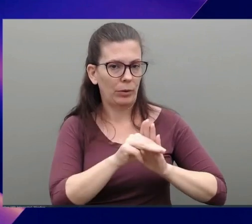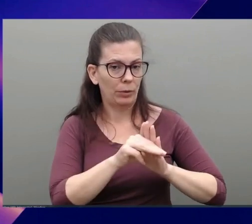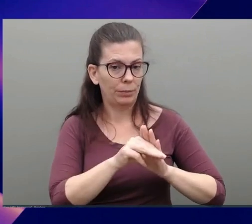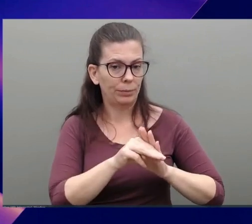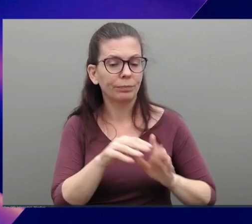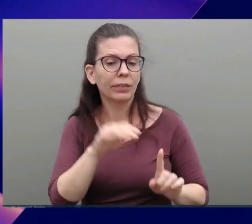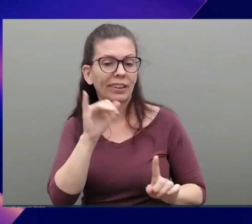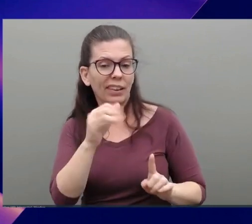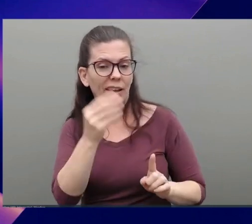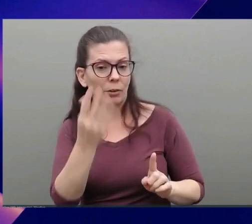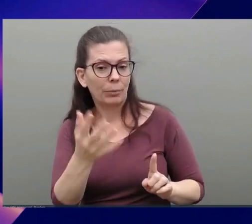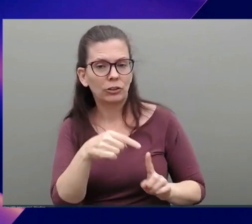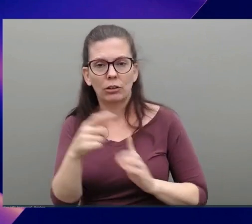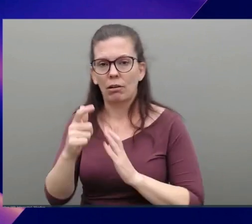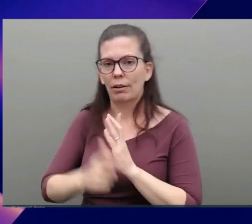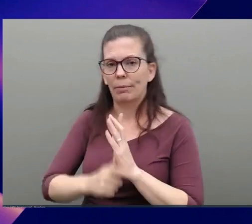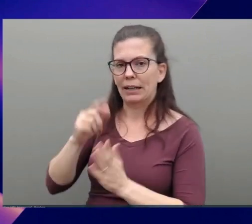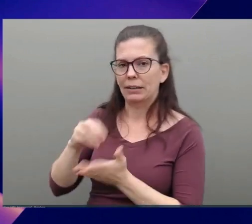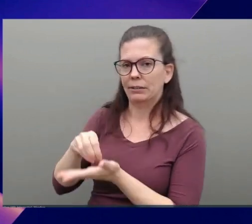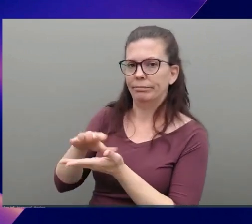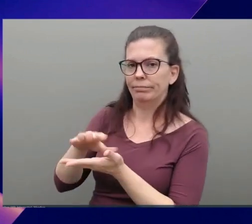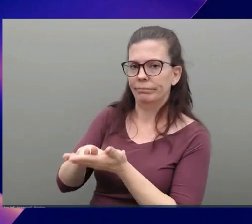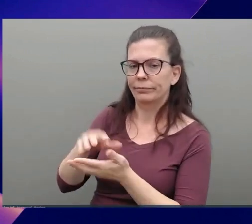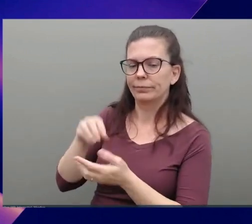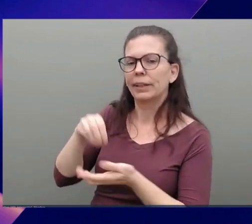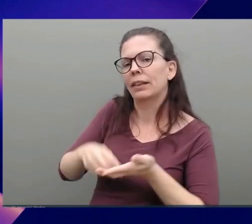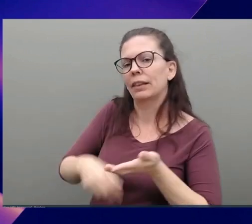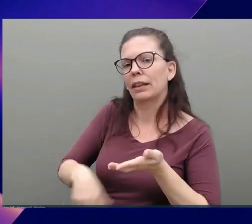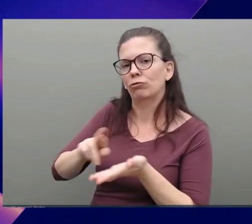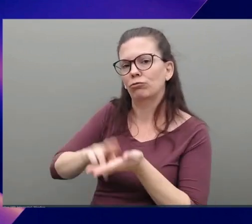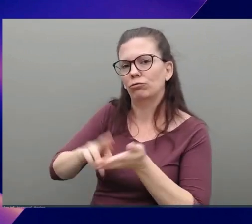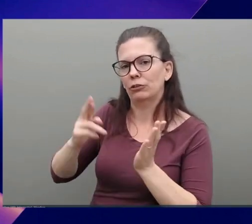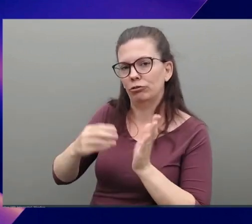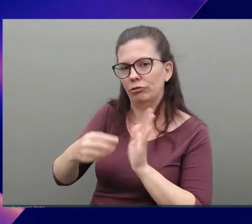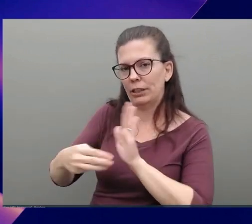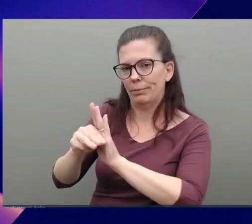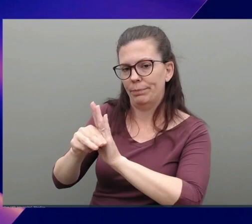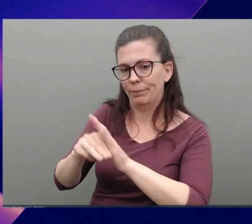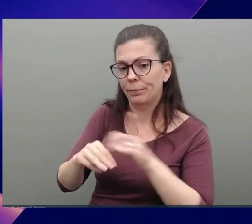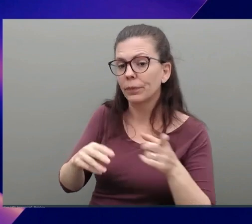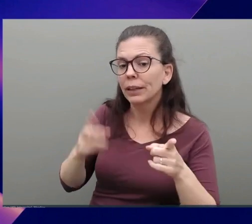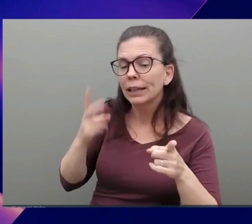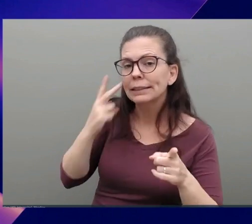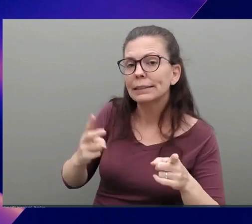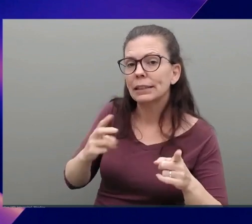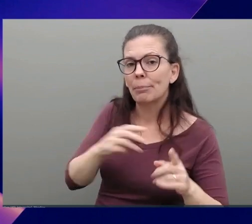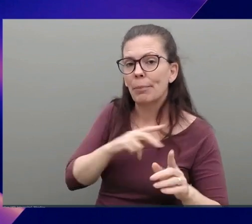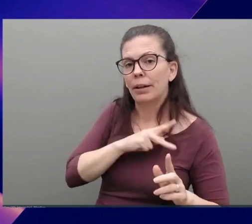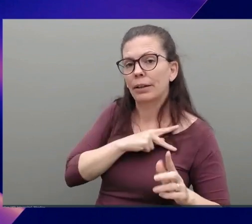is automatically captured in the Model Registry. Along with that, I see the custom properties that I've added as well.